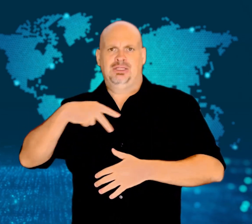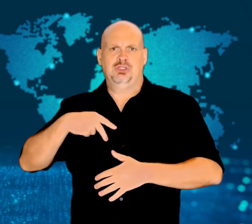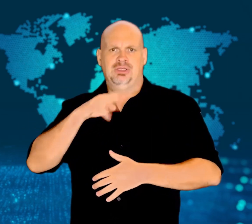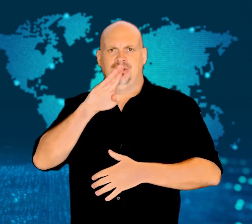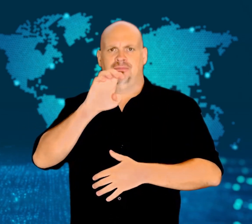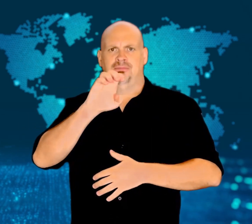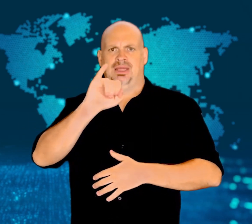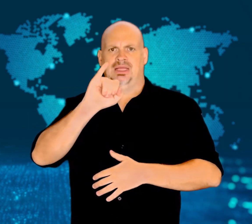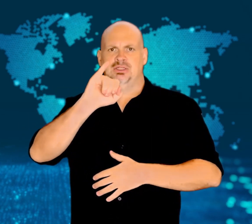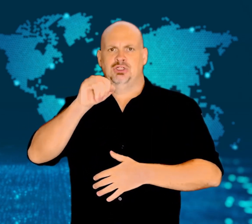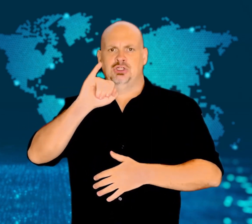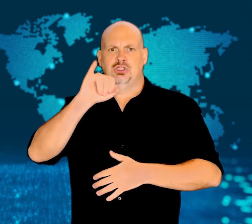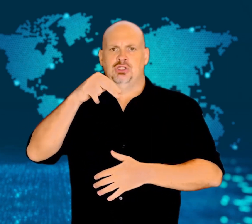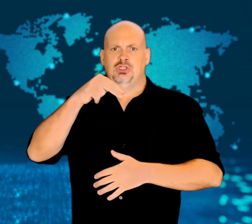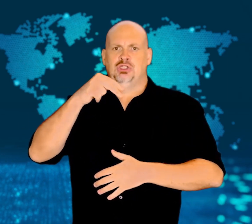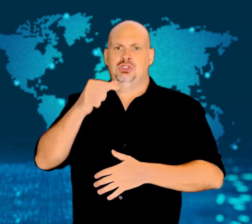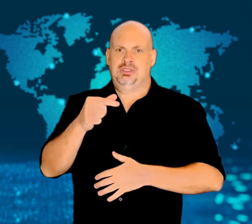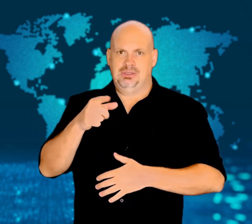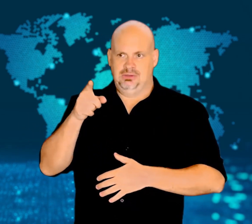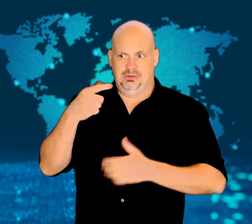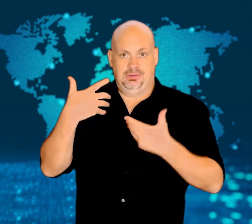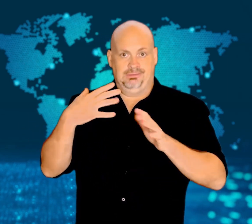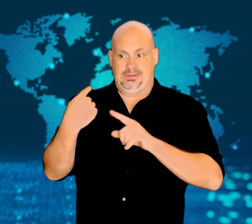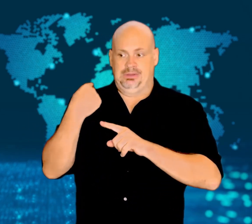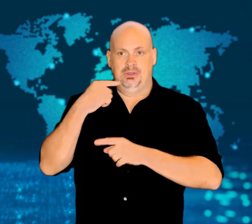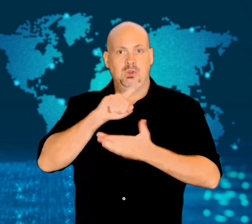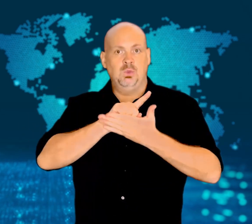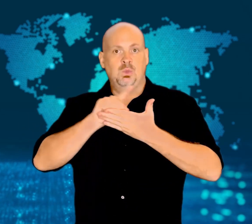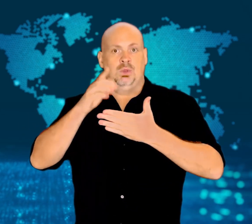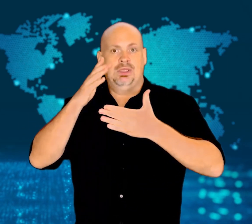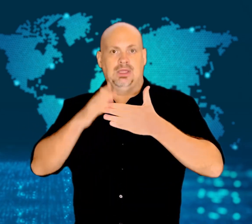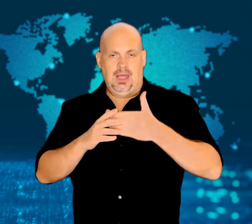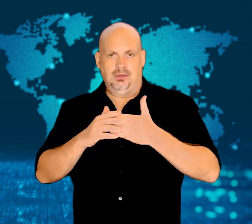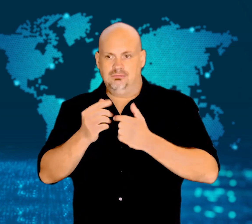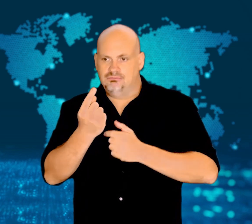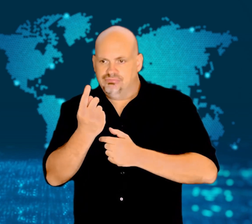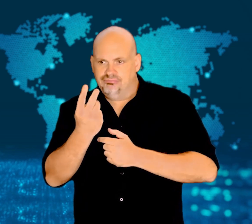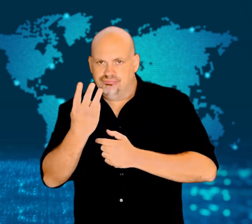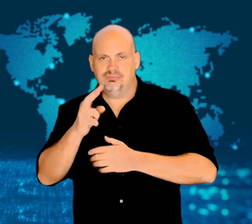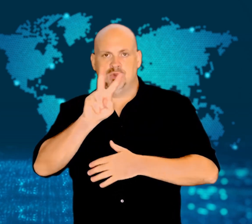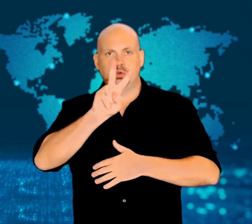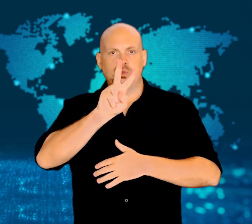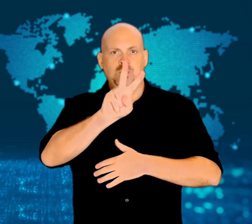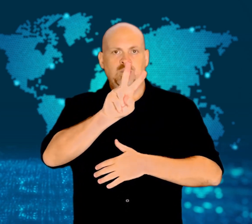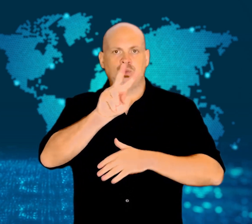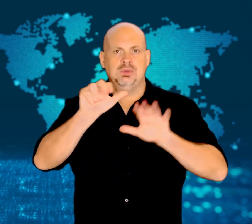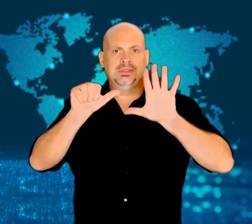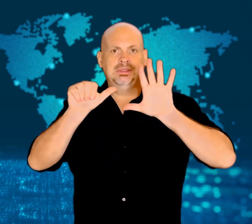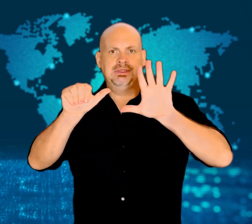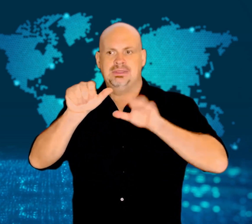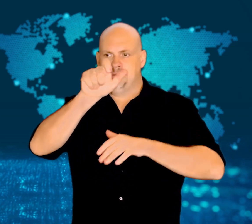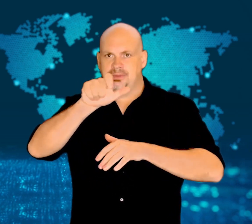lockdowns in the capital city of Beijing which reported